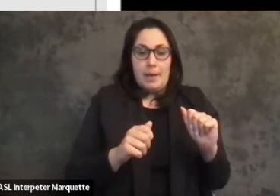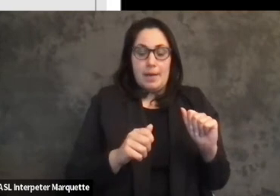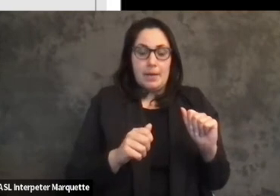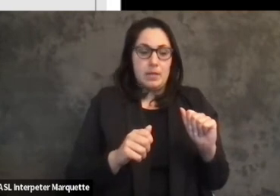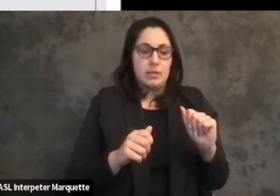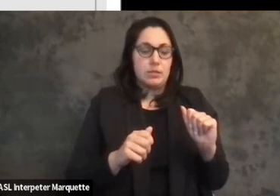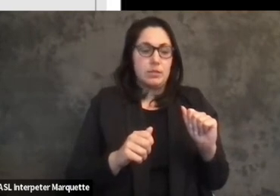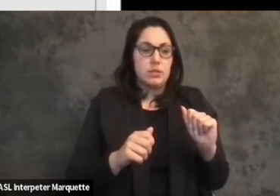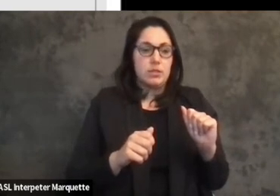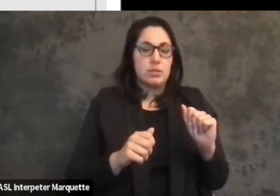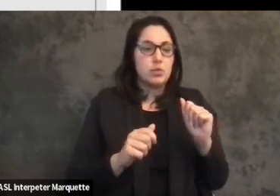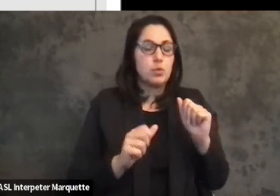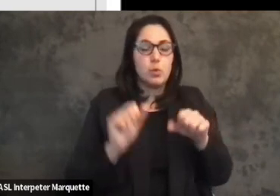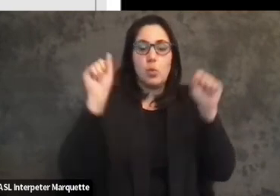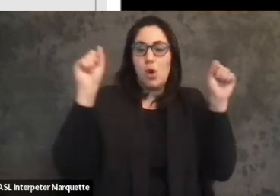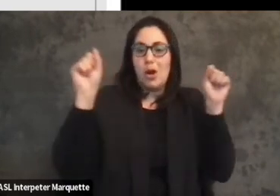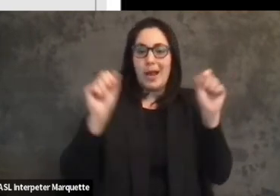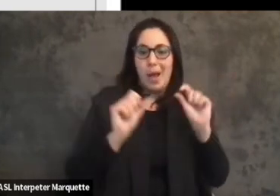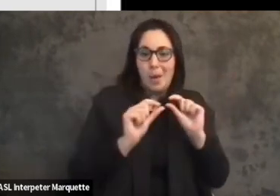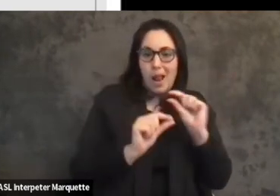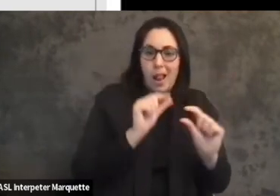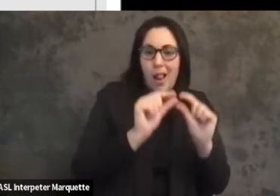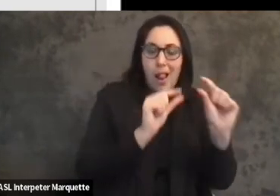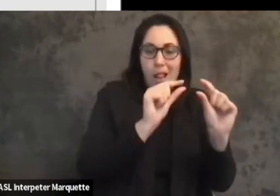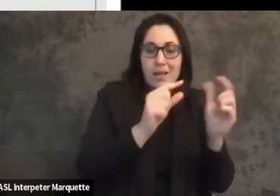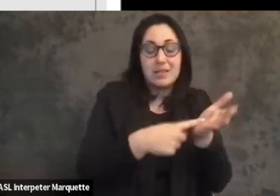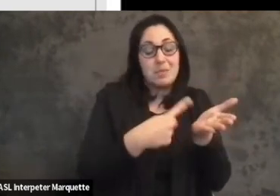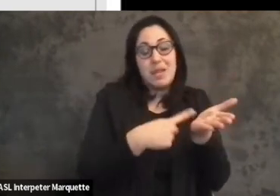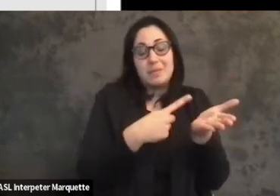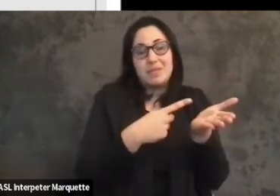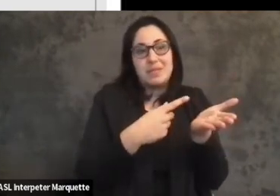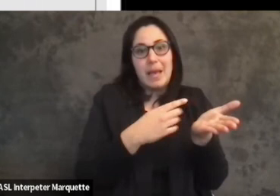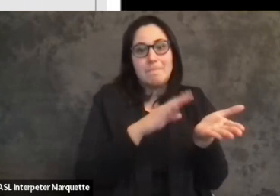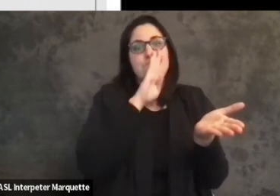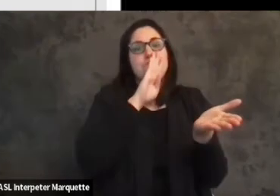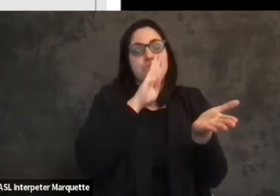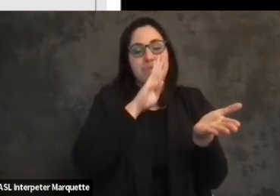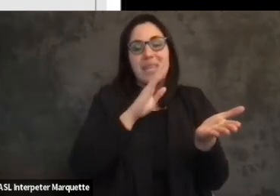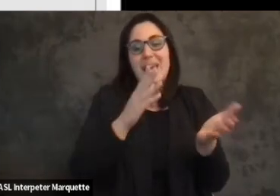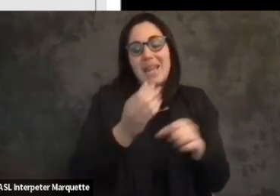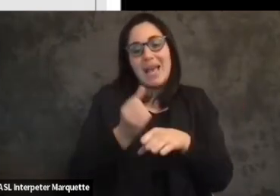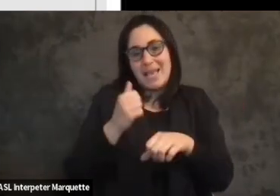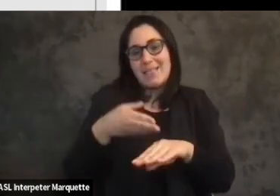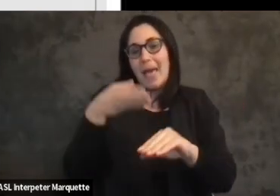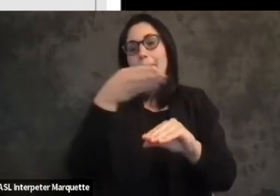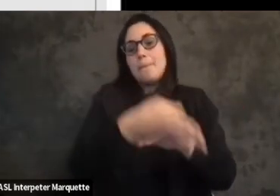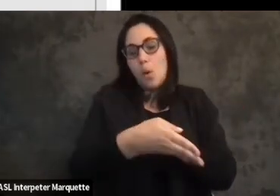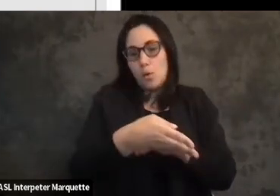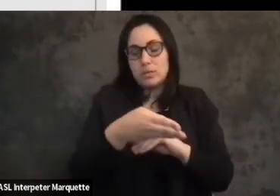a flare up. I have kind of worked to increase the time that I exercise incrementally sometimes